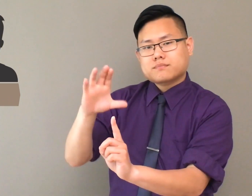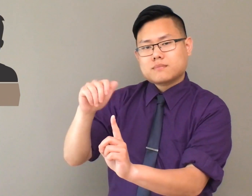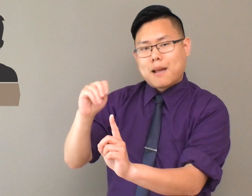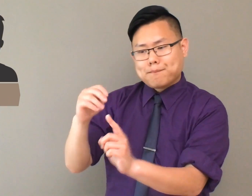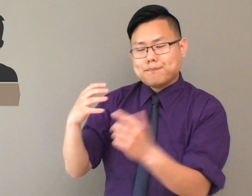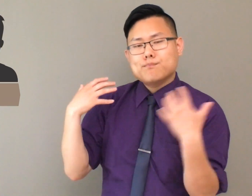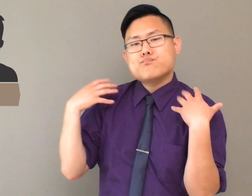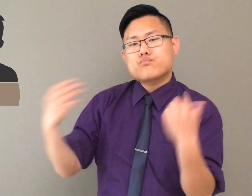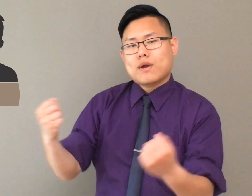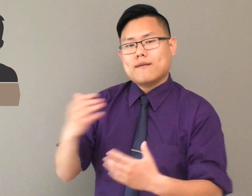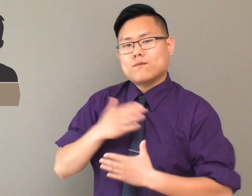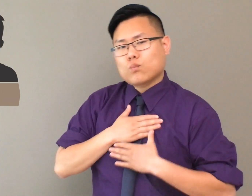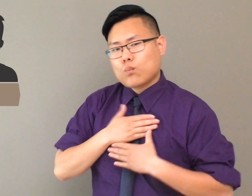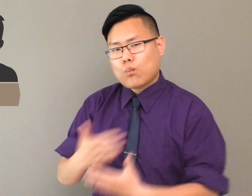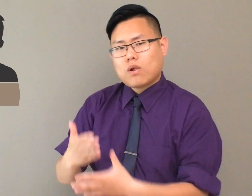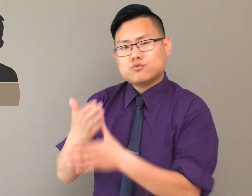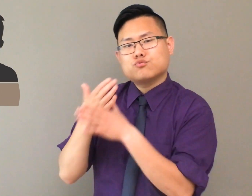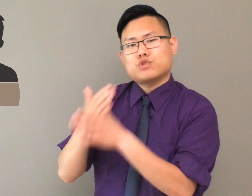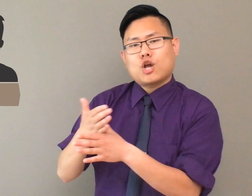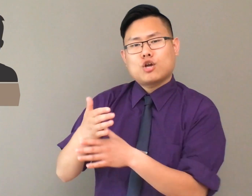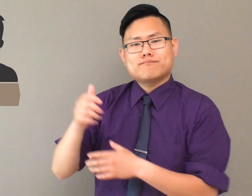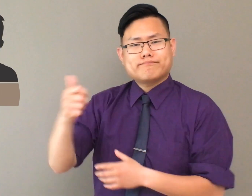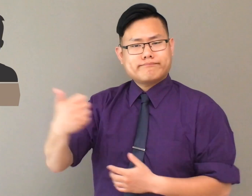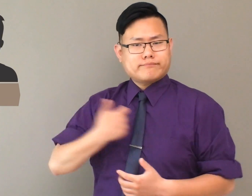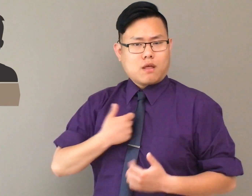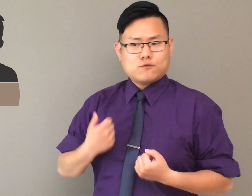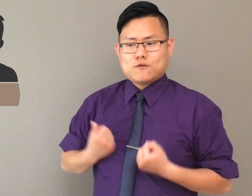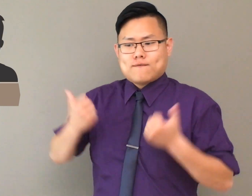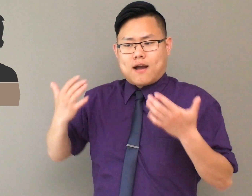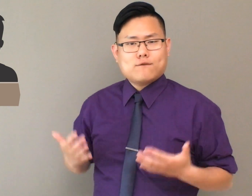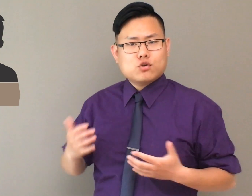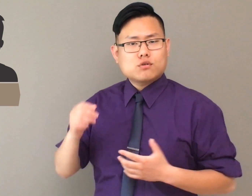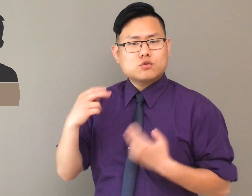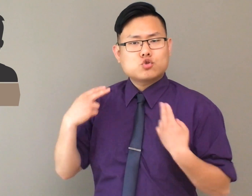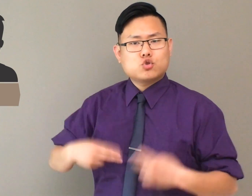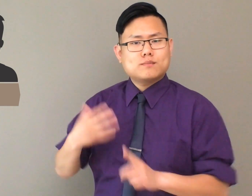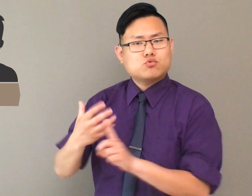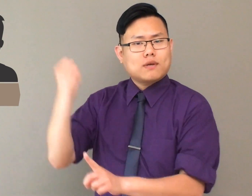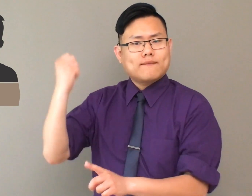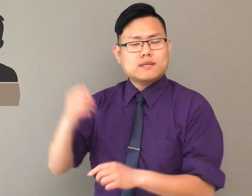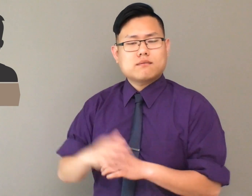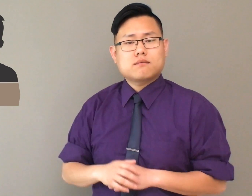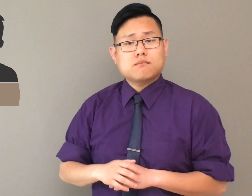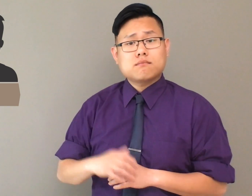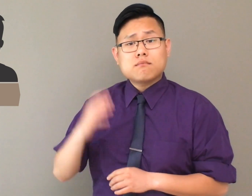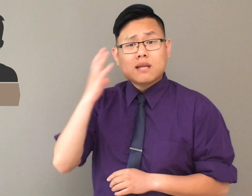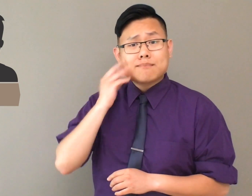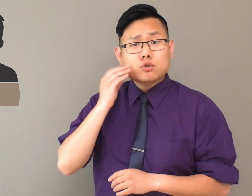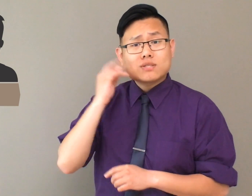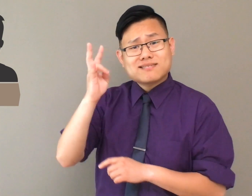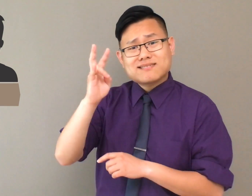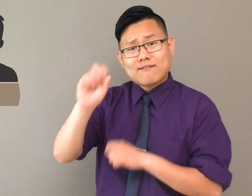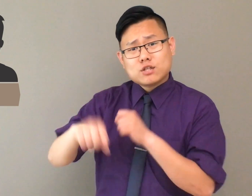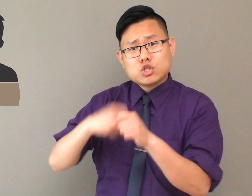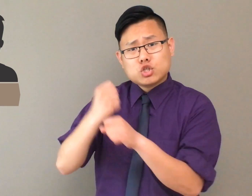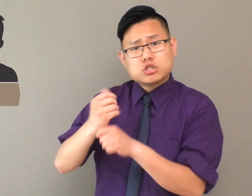Cam, a survivor of exploitation and debt bondage, for being brave enough to share his experience